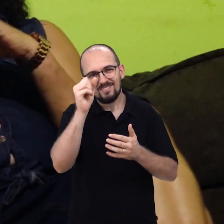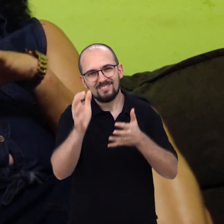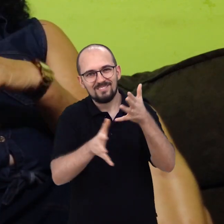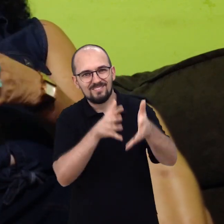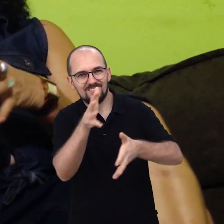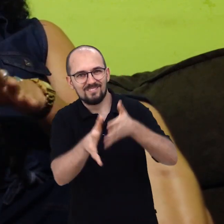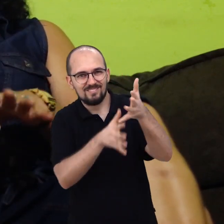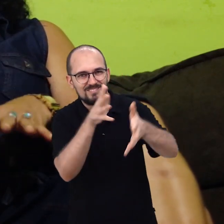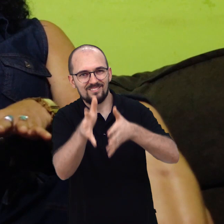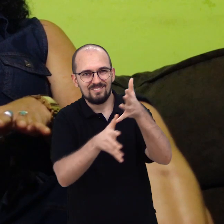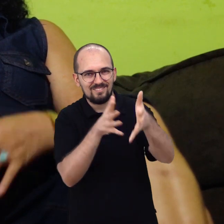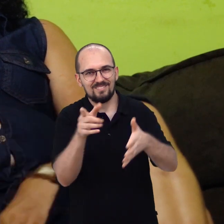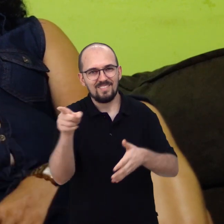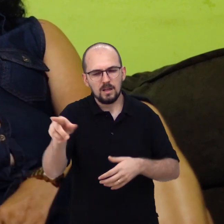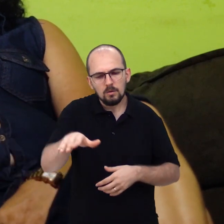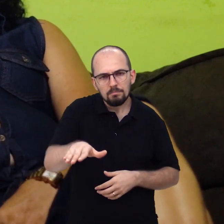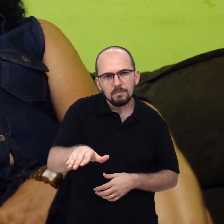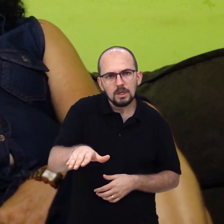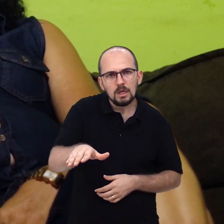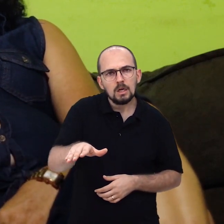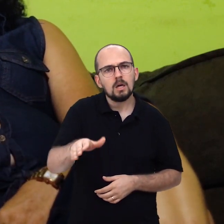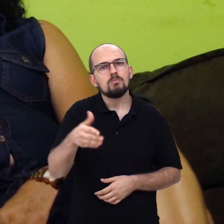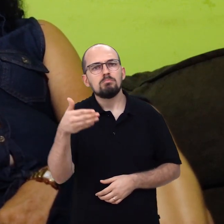To learn how to speak sign language.